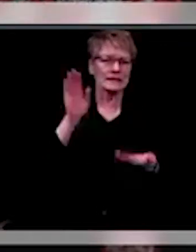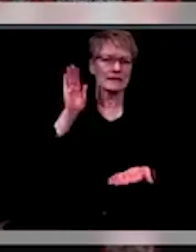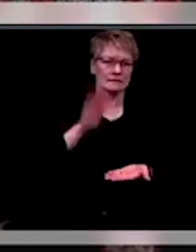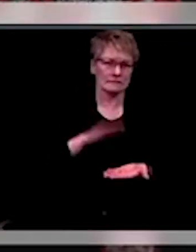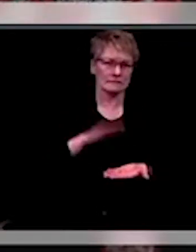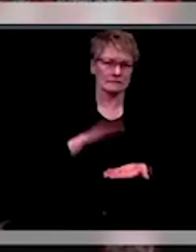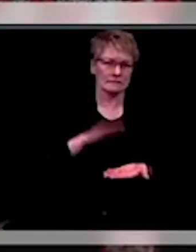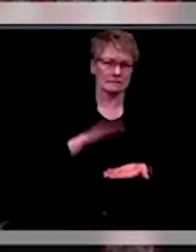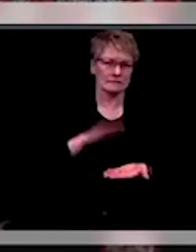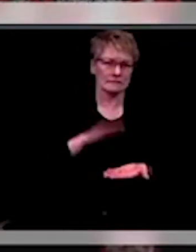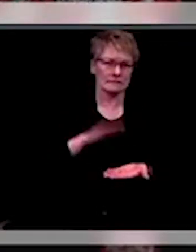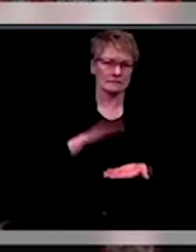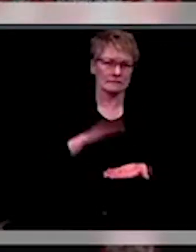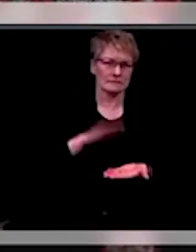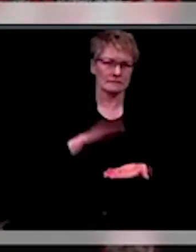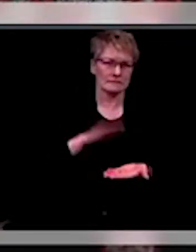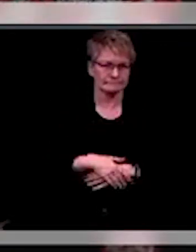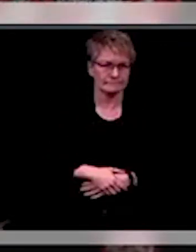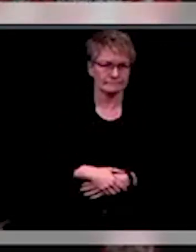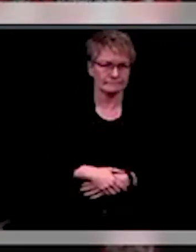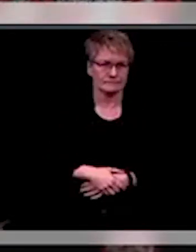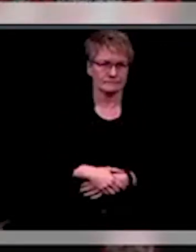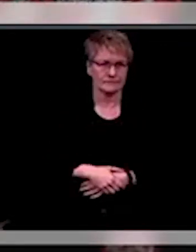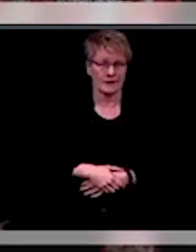of feasibility for them to be able to do that such as [unitelligible], for example,